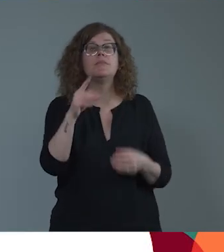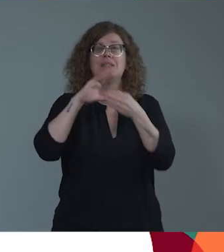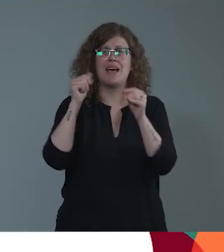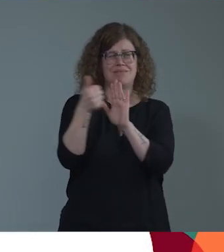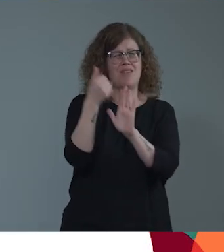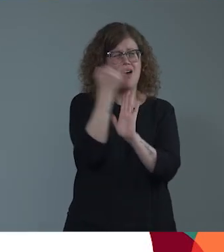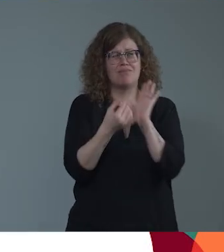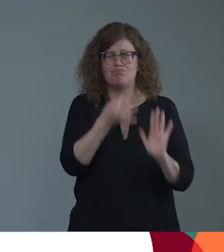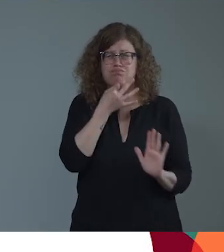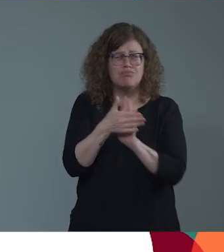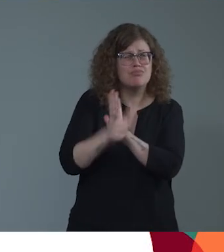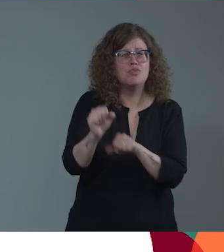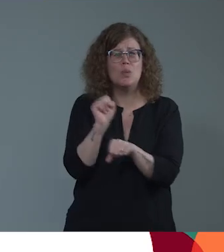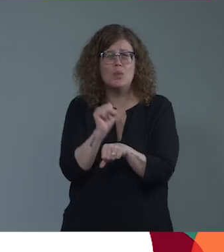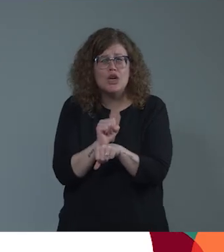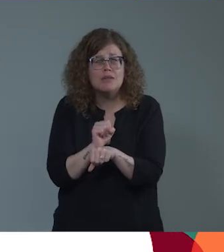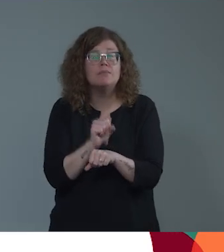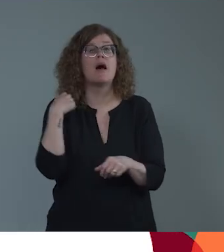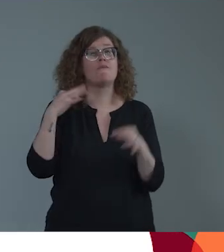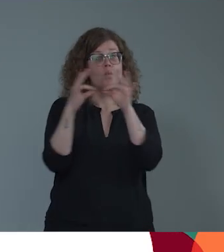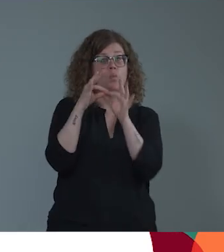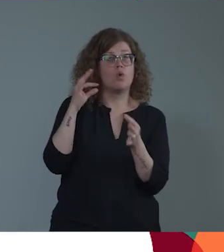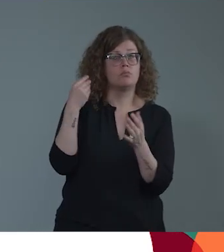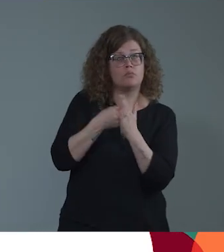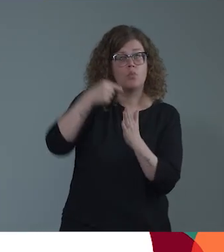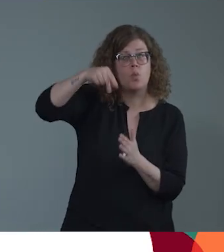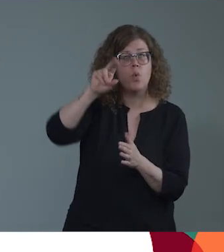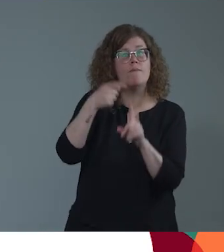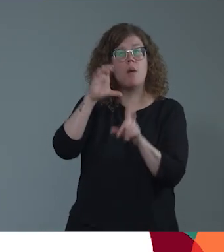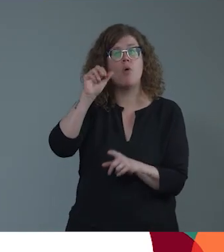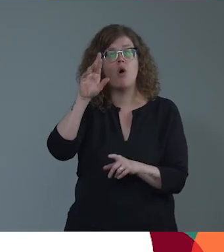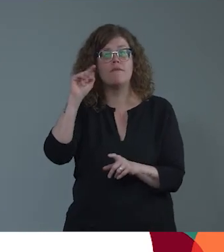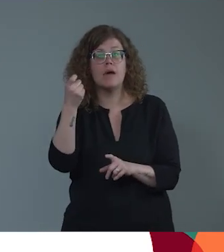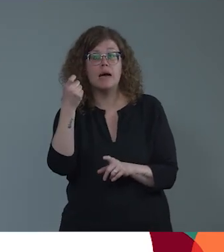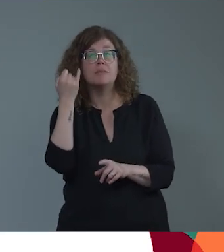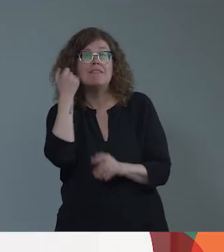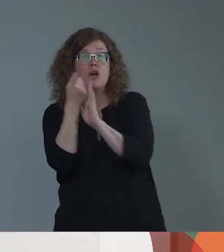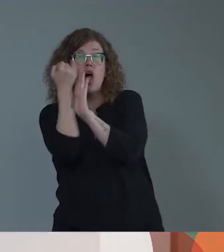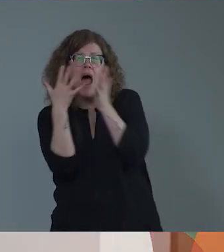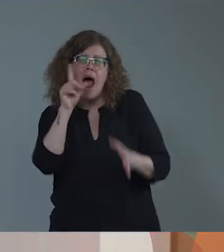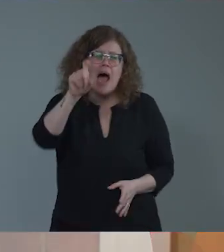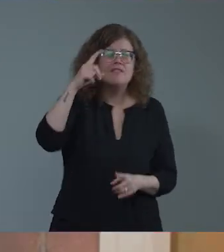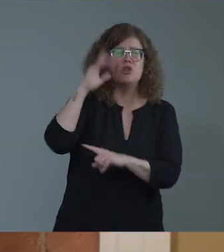on a panel, write an artist's statement, install their work, etc. they should be paid a fee for those services.